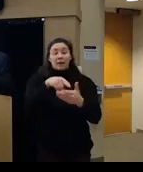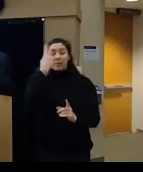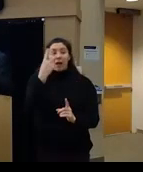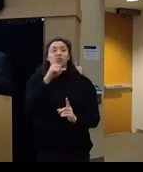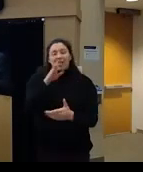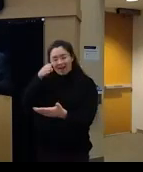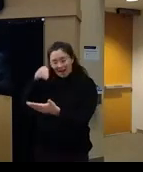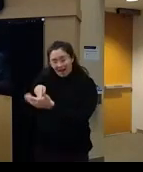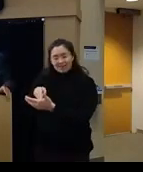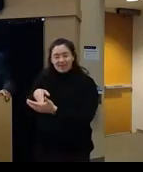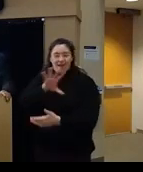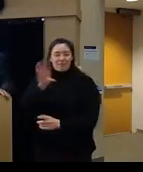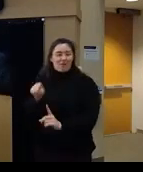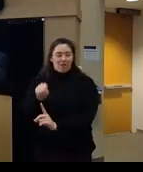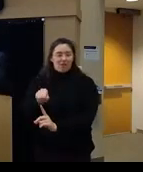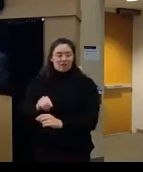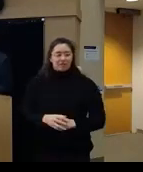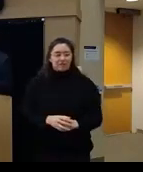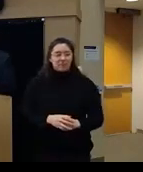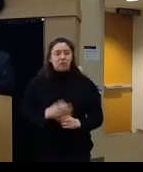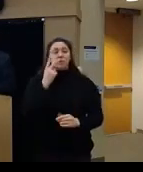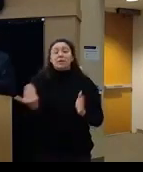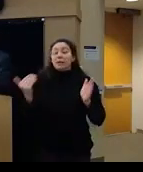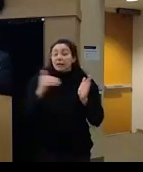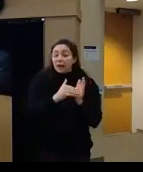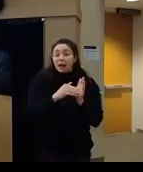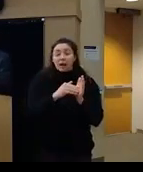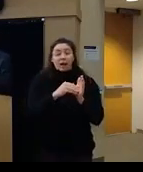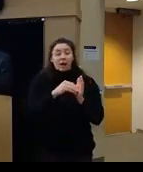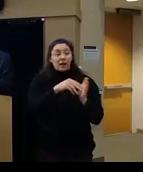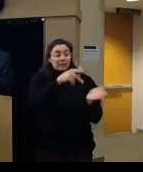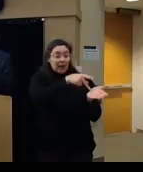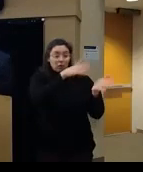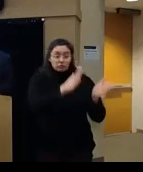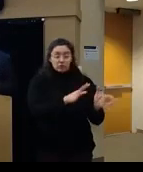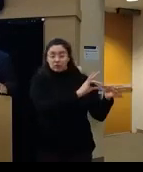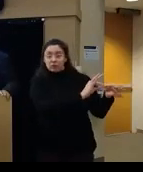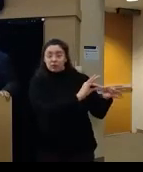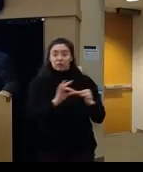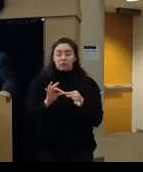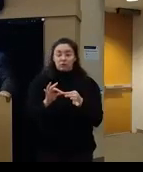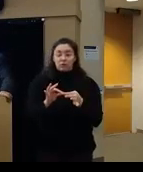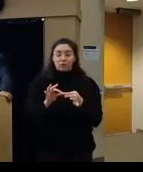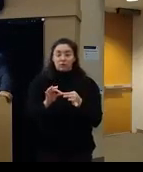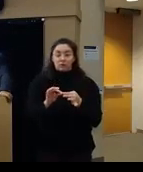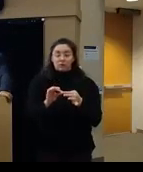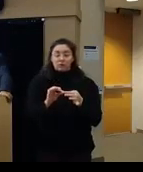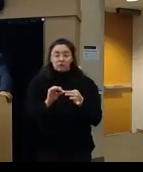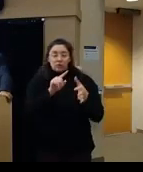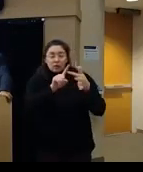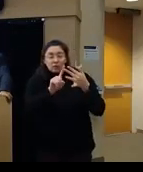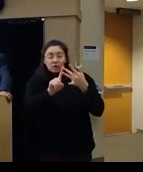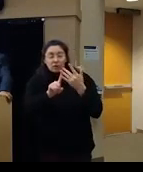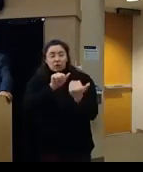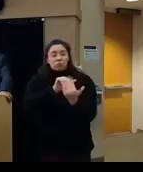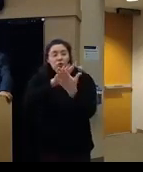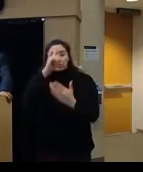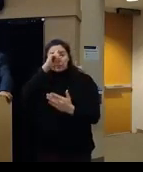anti- africanness and so we see again psychiatry linking uh these approaches to schizophrenia to